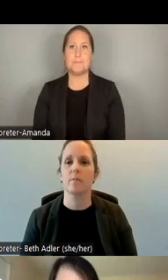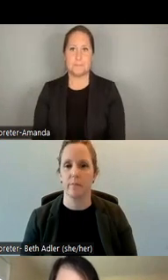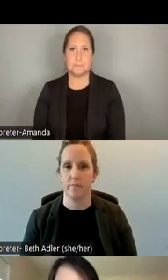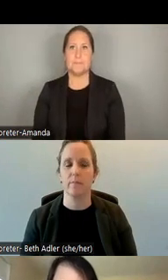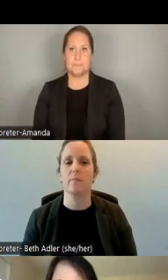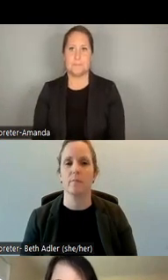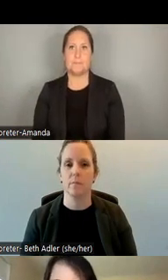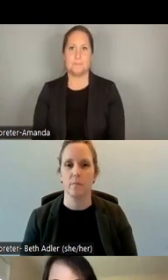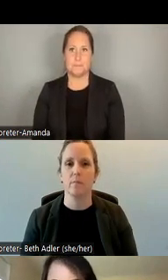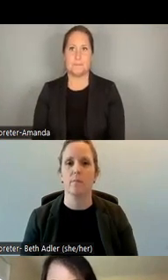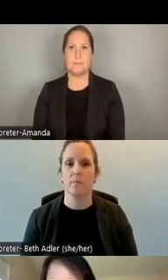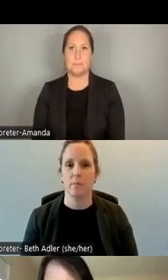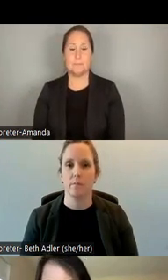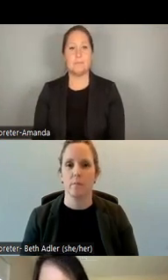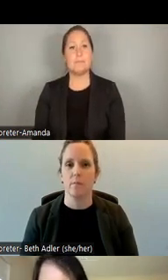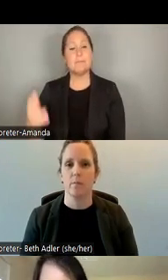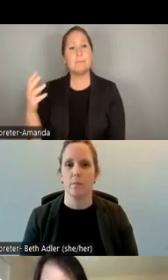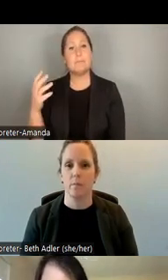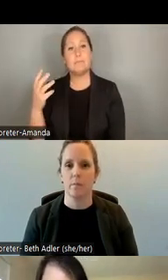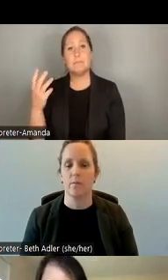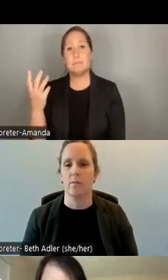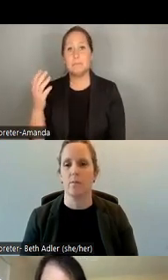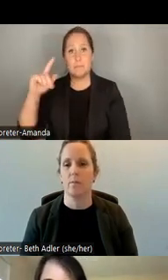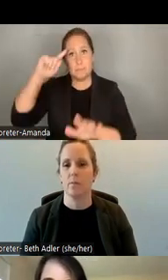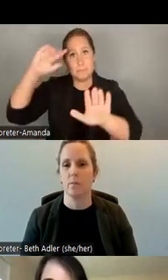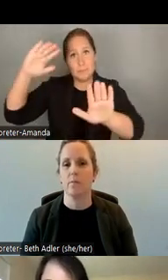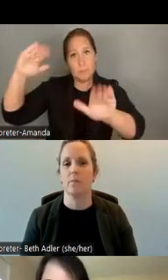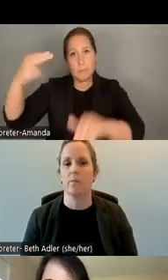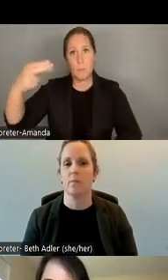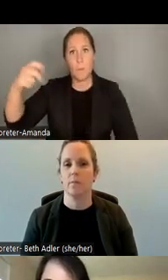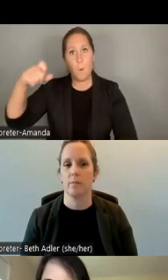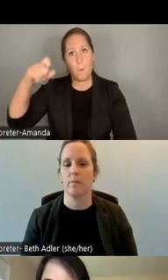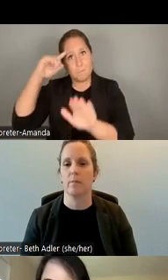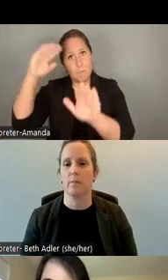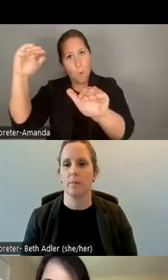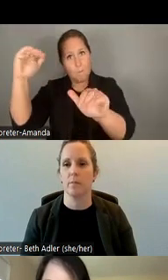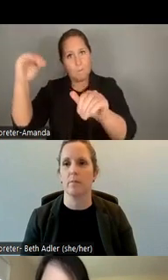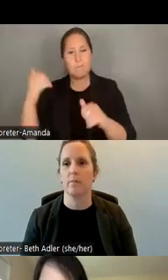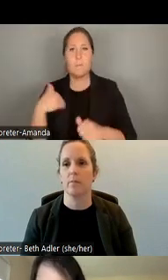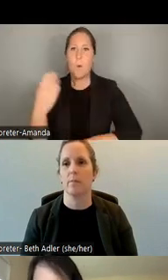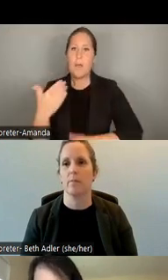so in terms of times of hope I just wanted to share the this powerful story Street Outreach